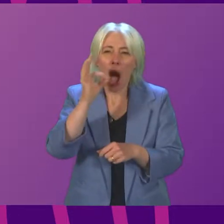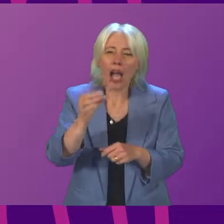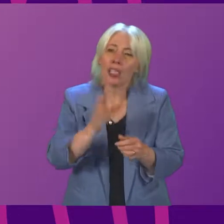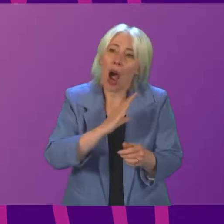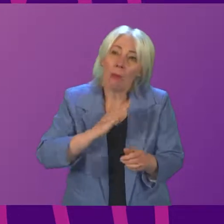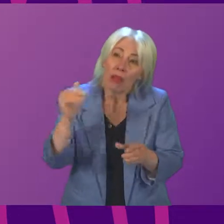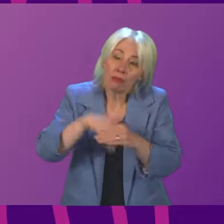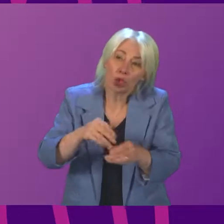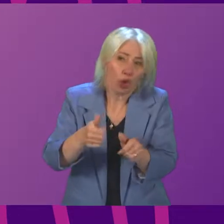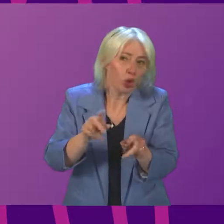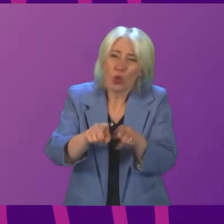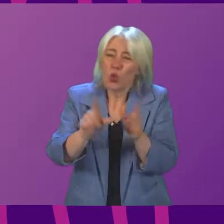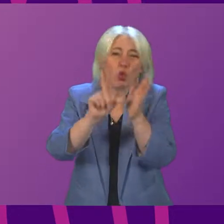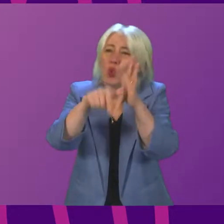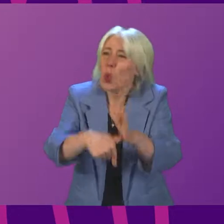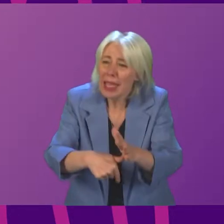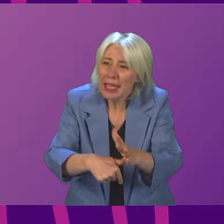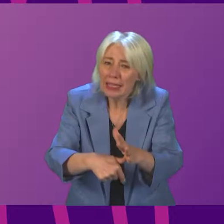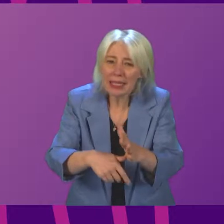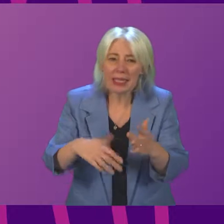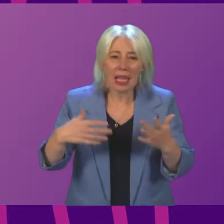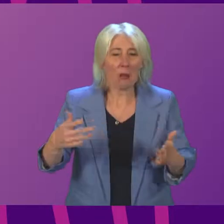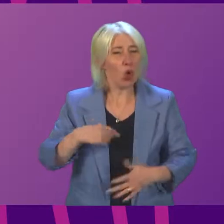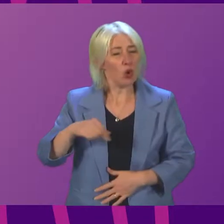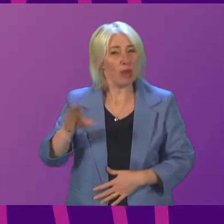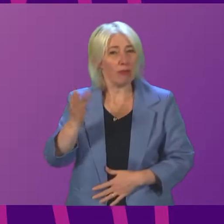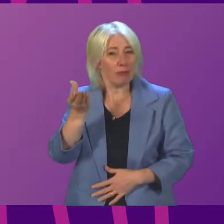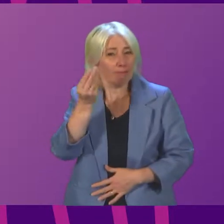has listened to my ideas about long Covid, but it could have listened to those proposals in June.